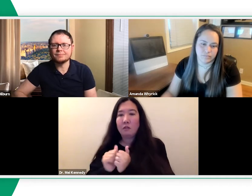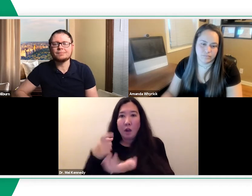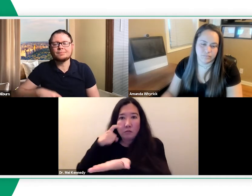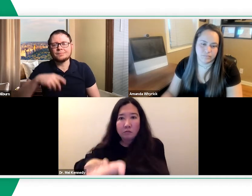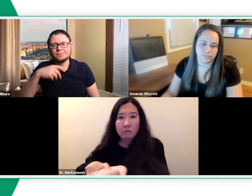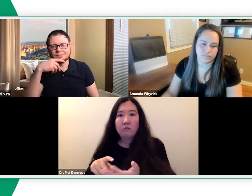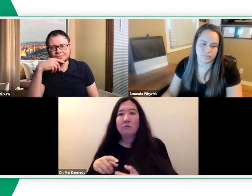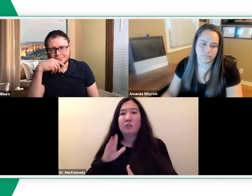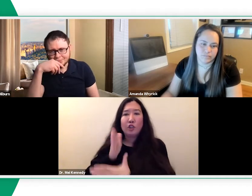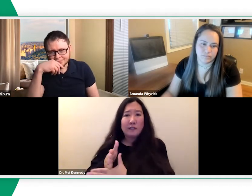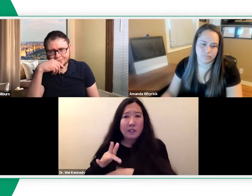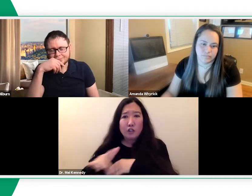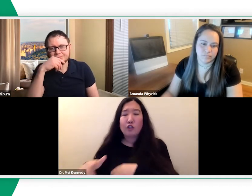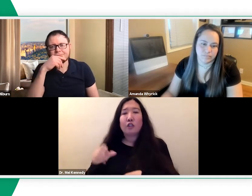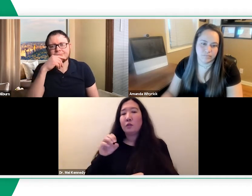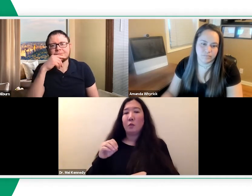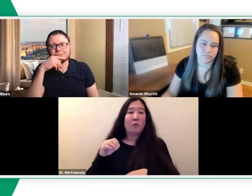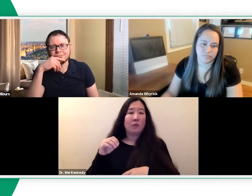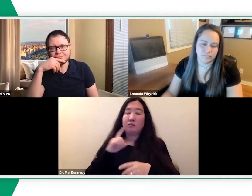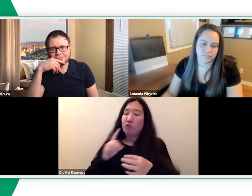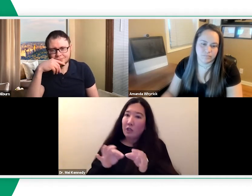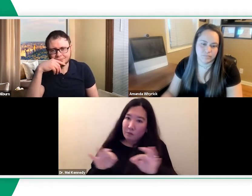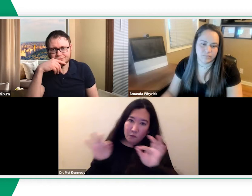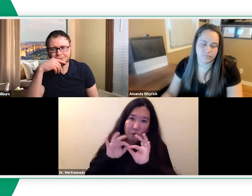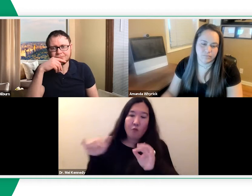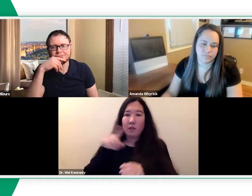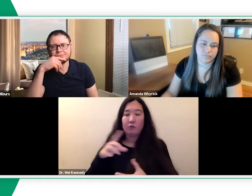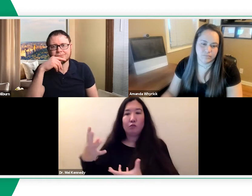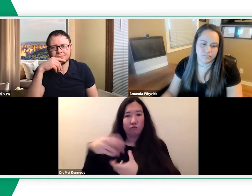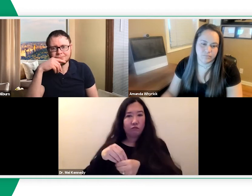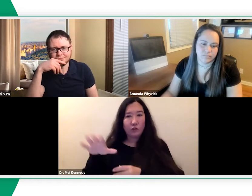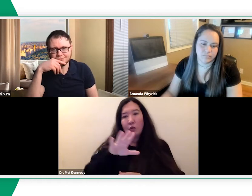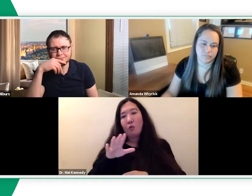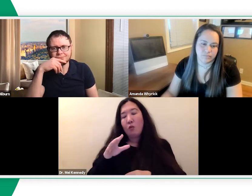especially with cyberbullying – how to detect it, how to intervene early. It is so crucial